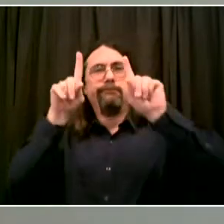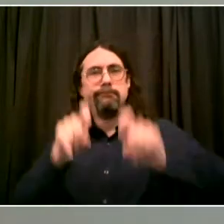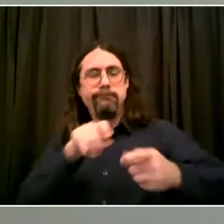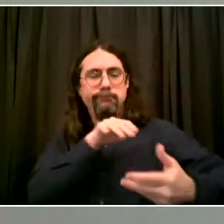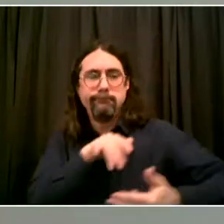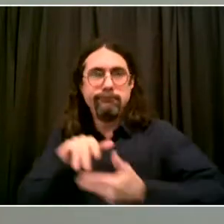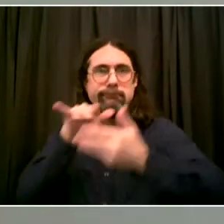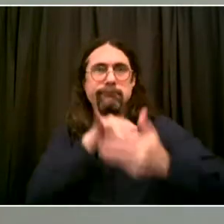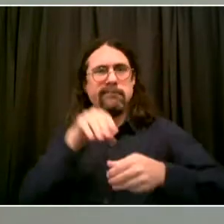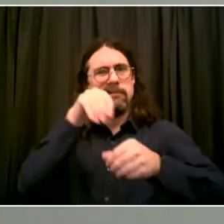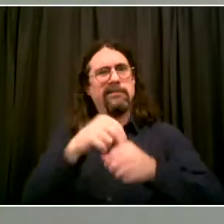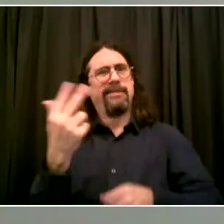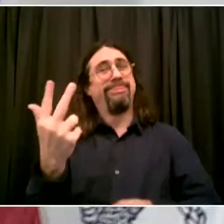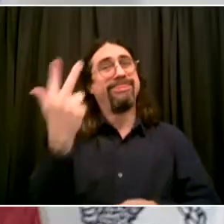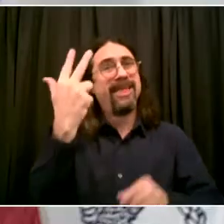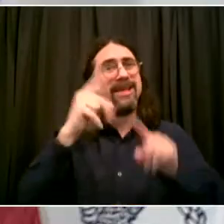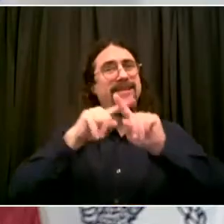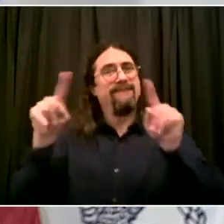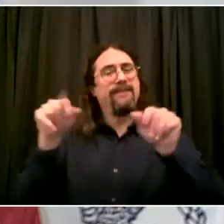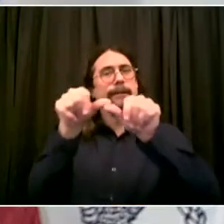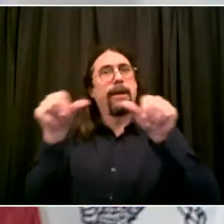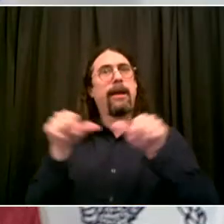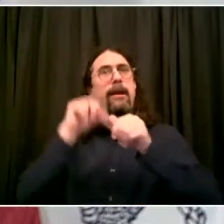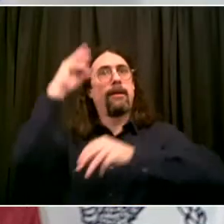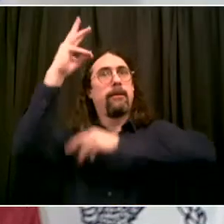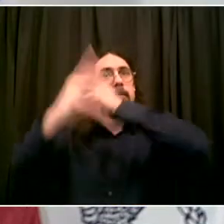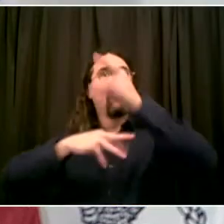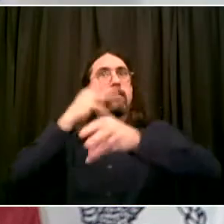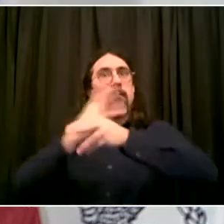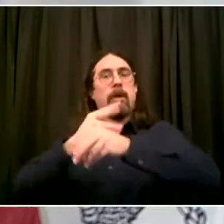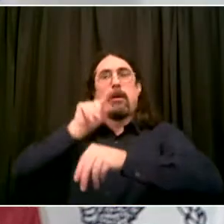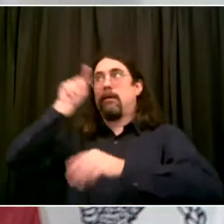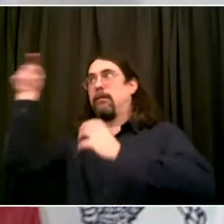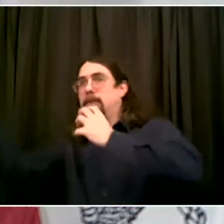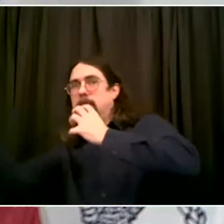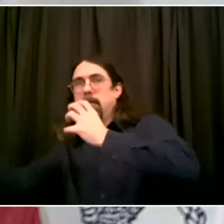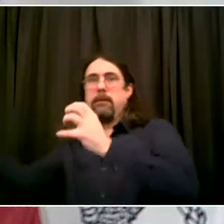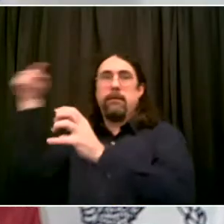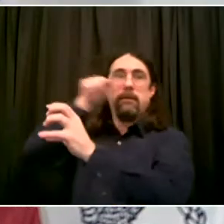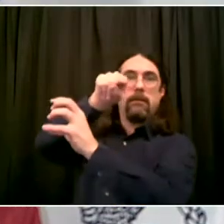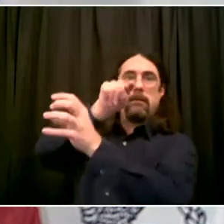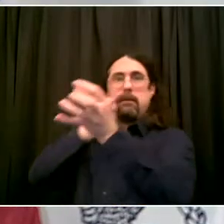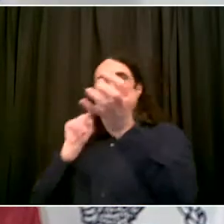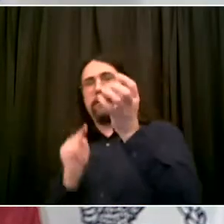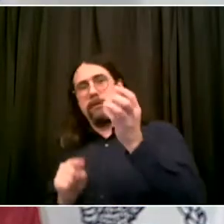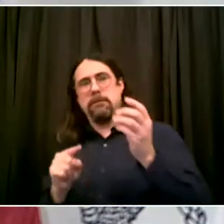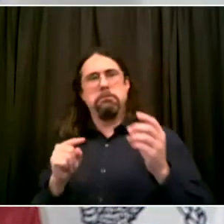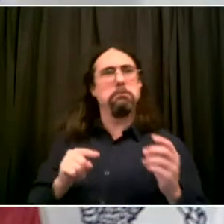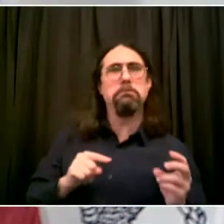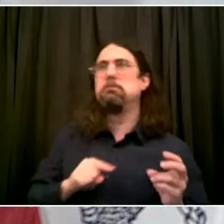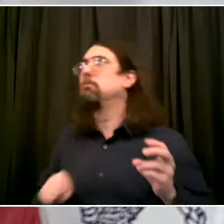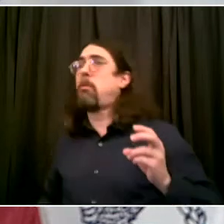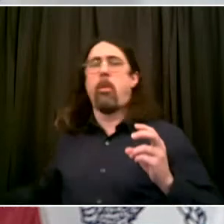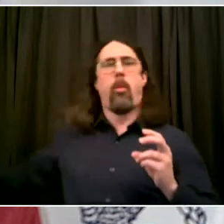PREVENTIVE EAMSSESUR AND GETTING VACCINATED. THESE VACCINES ARE VERY EFFECTIVE AT PREVENTING PEOPLE FROM